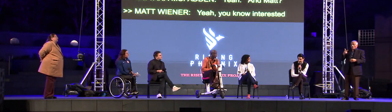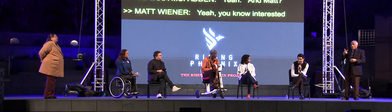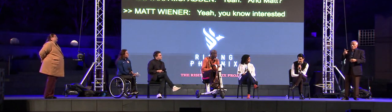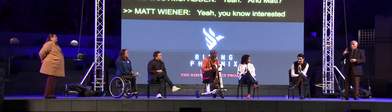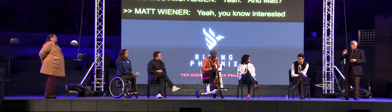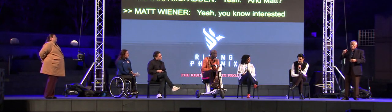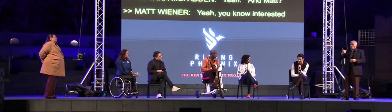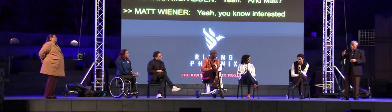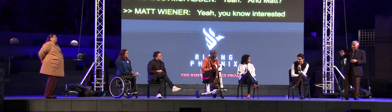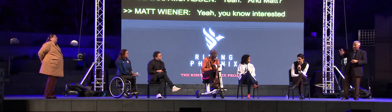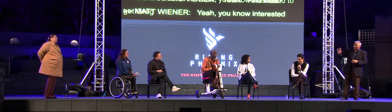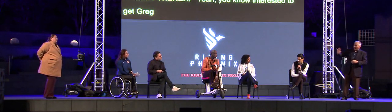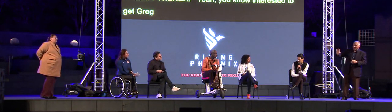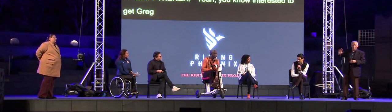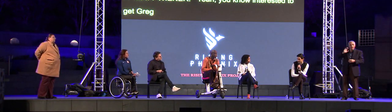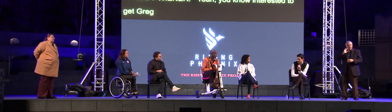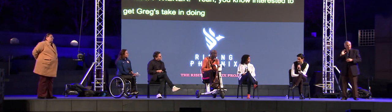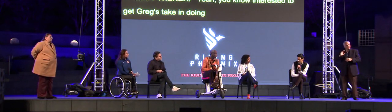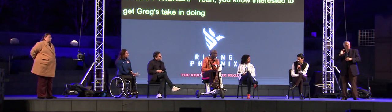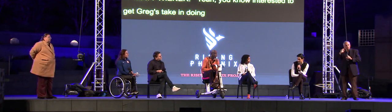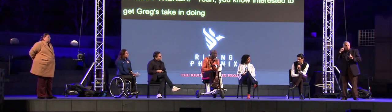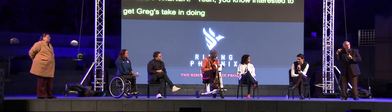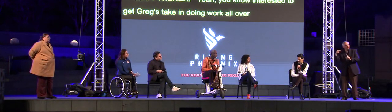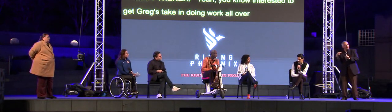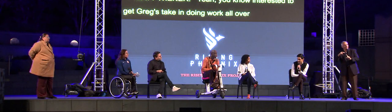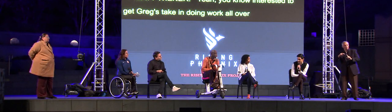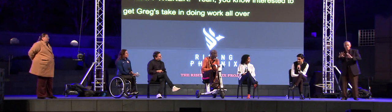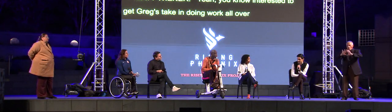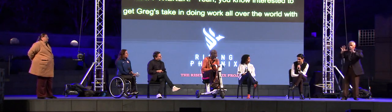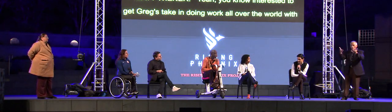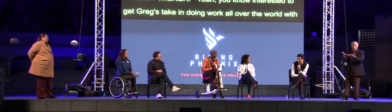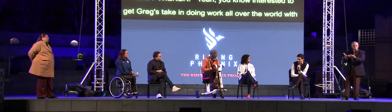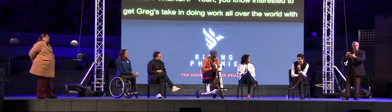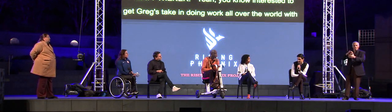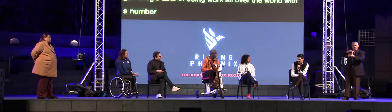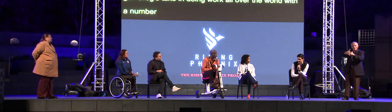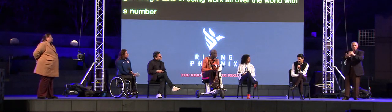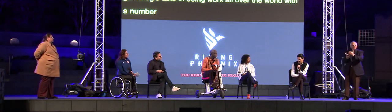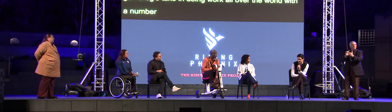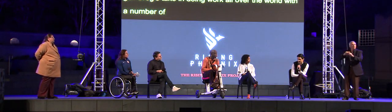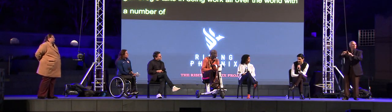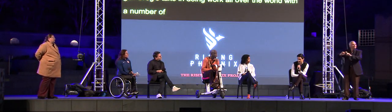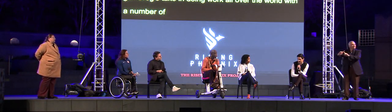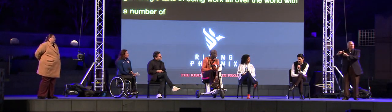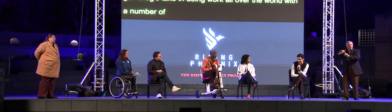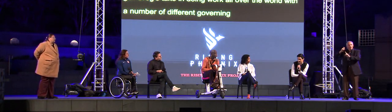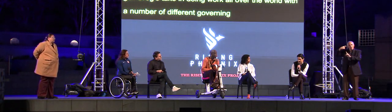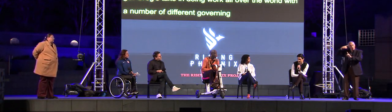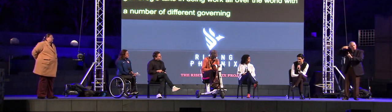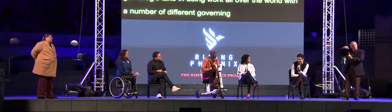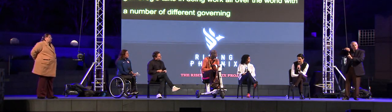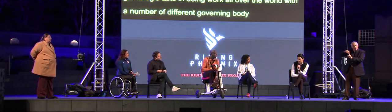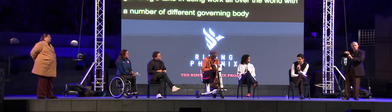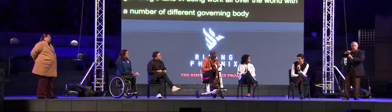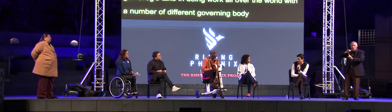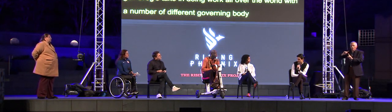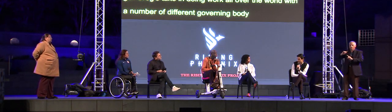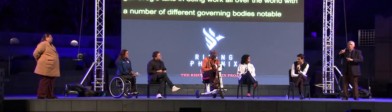in doing work all over the world with a number of different governing bodies, notably in the Paralympic movement but also